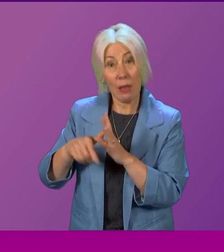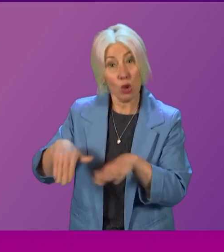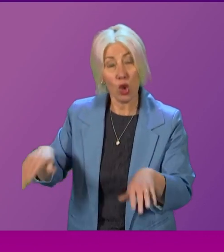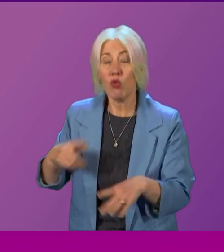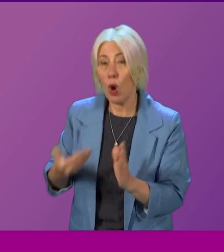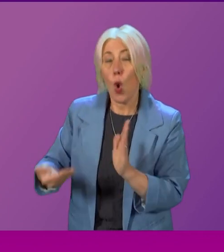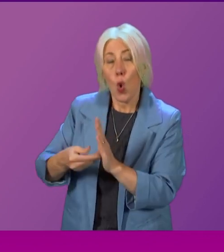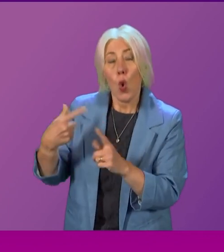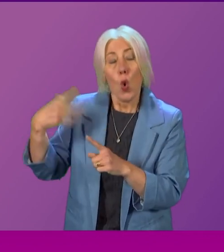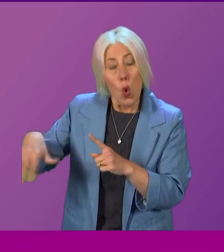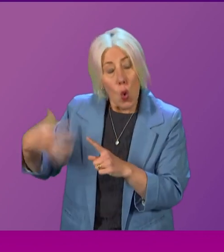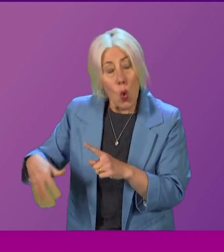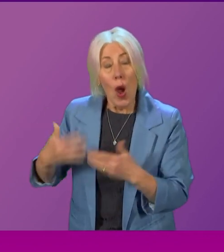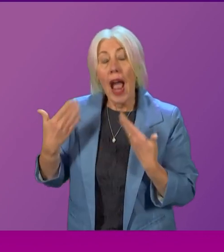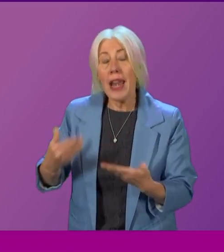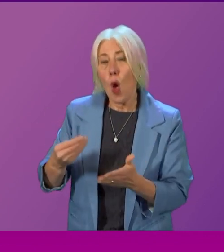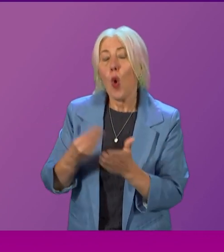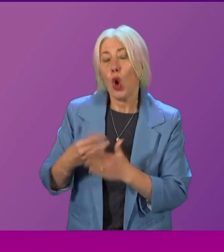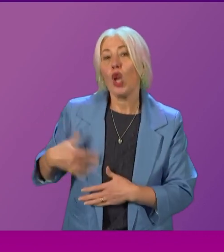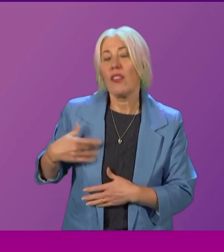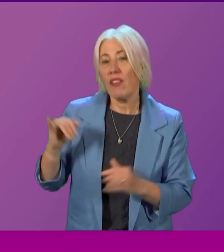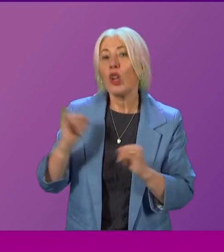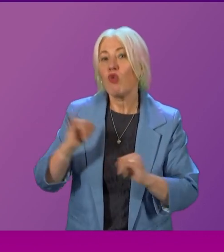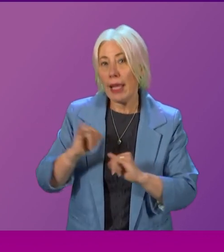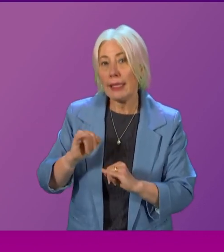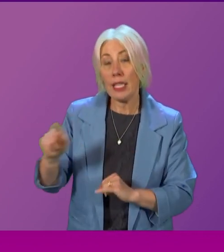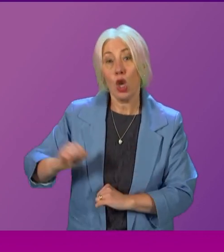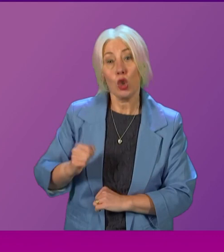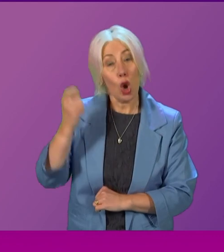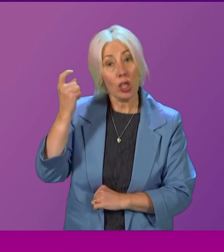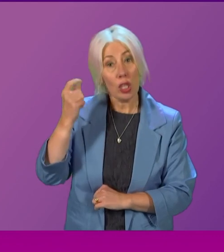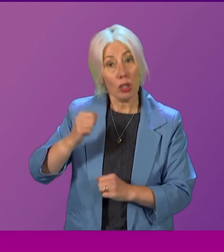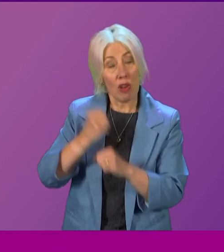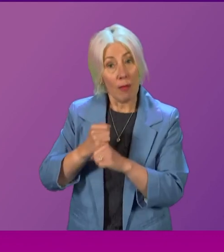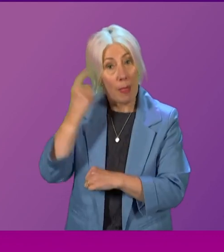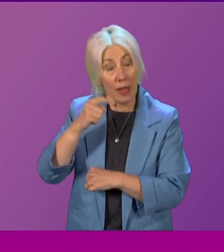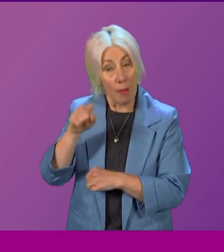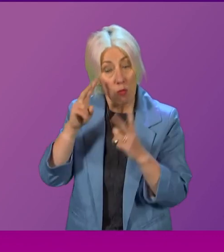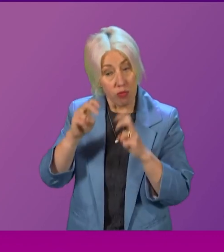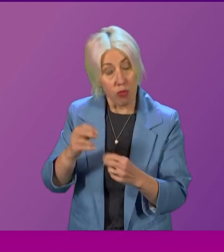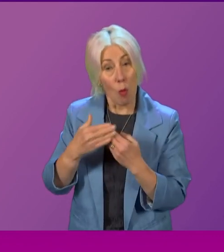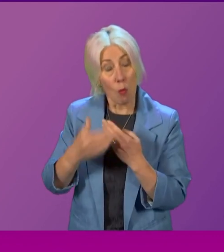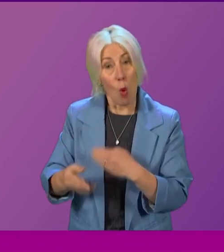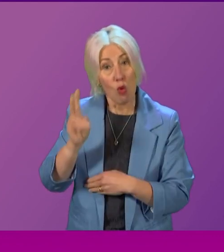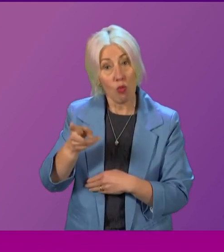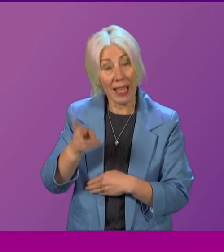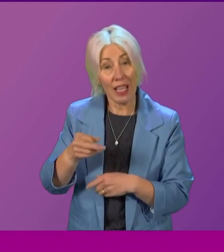Given the current cost of living crisis, will the Scottish Government consider commissioning an update to that research?